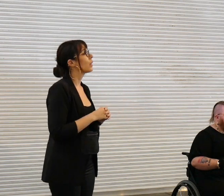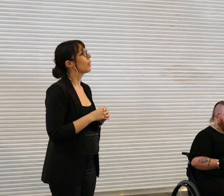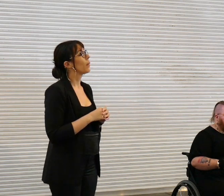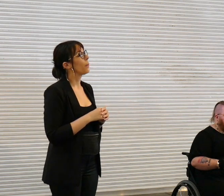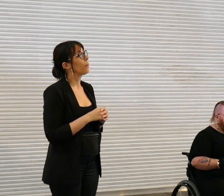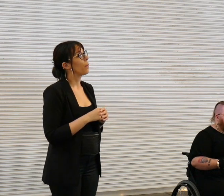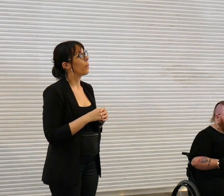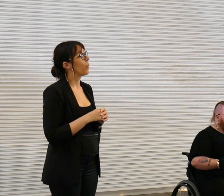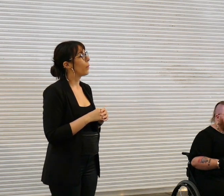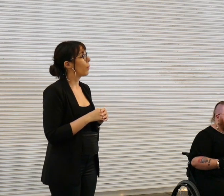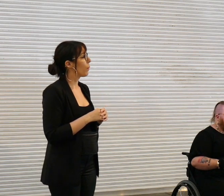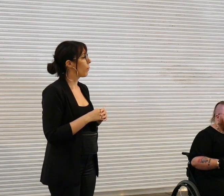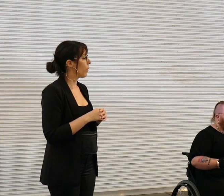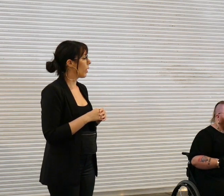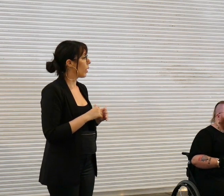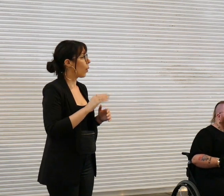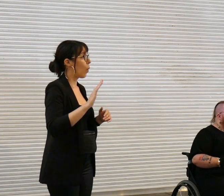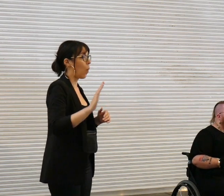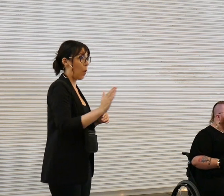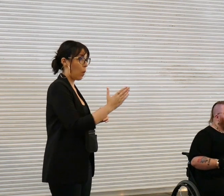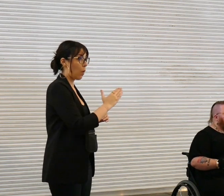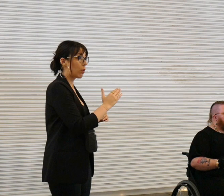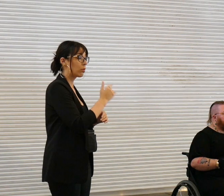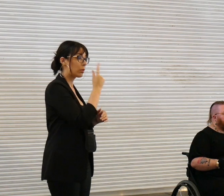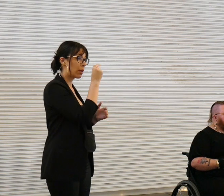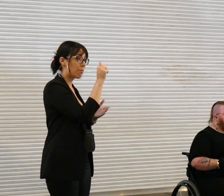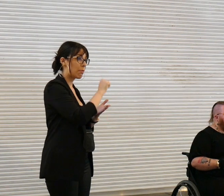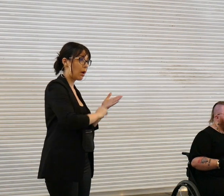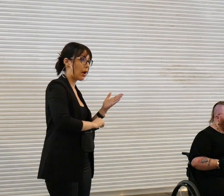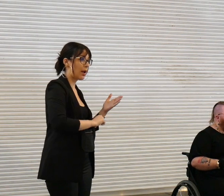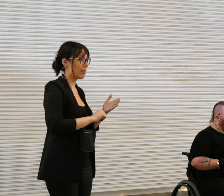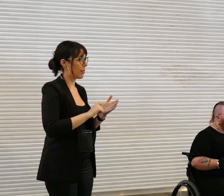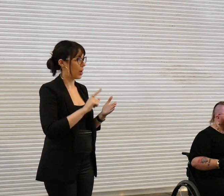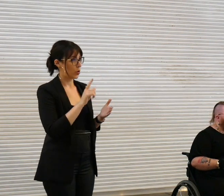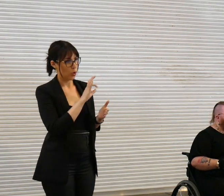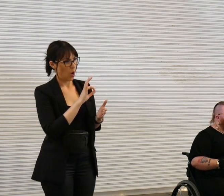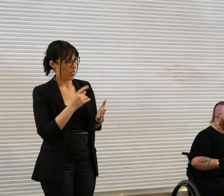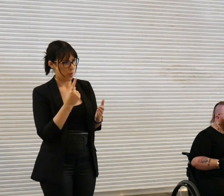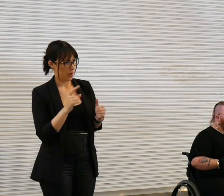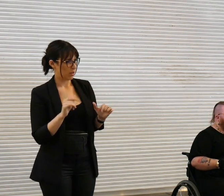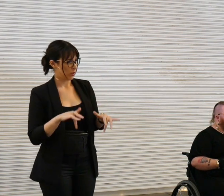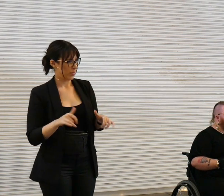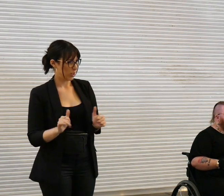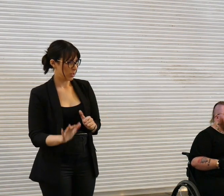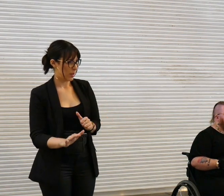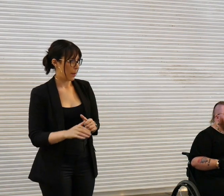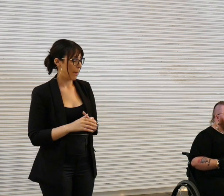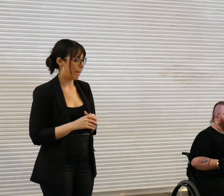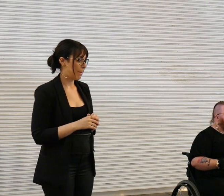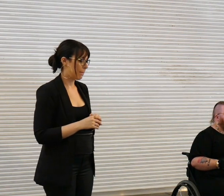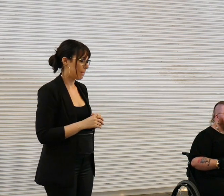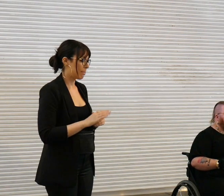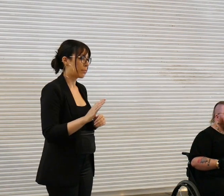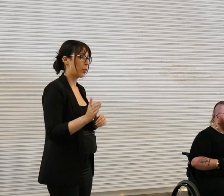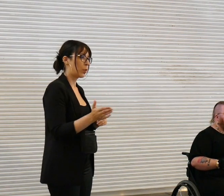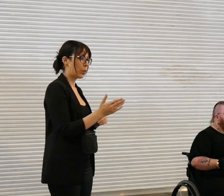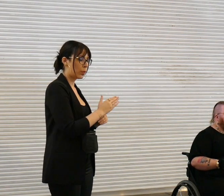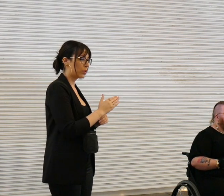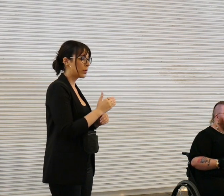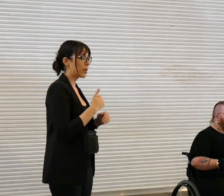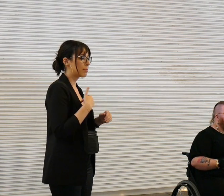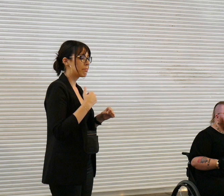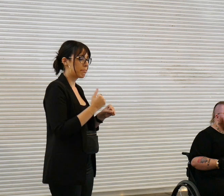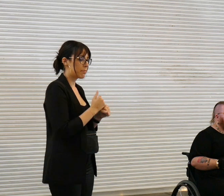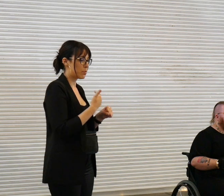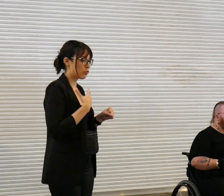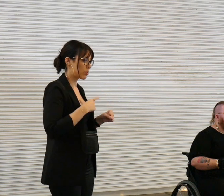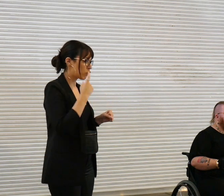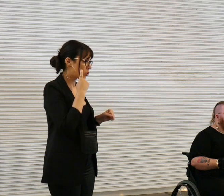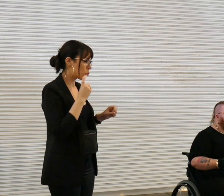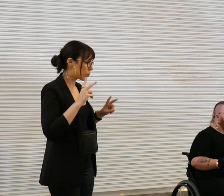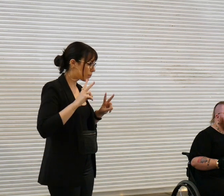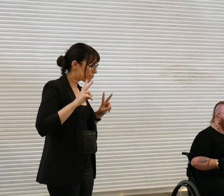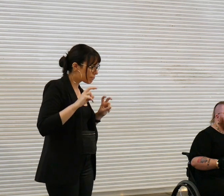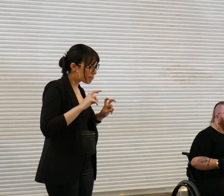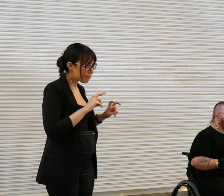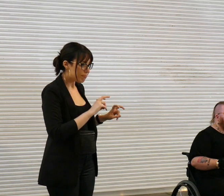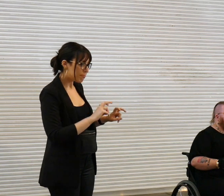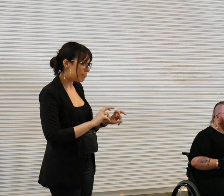except the work in progress for sale um and all of them have been an exploration of effectively the